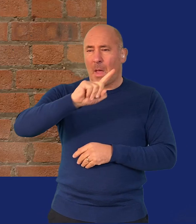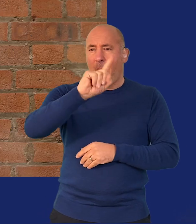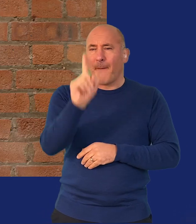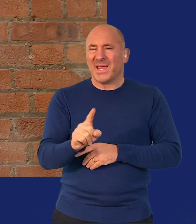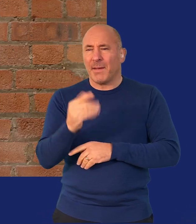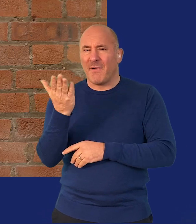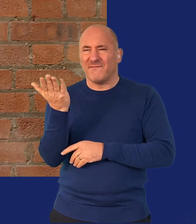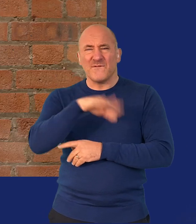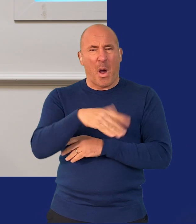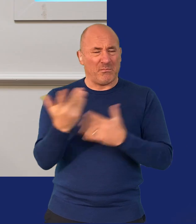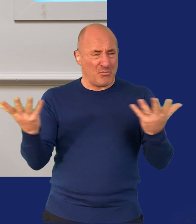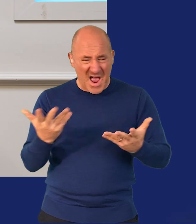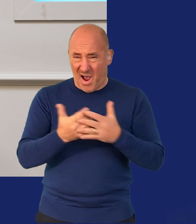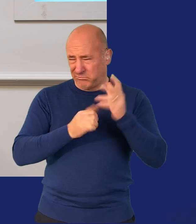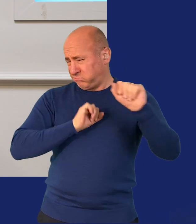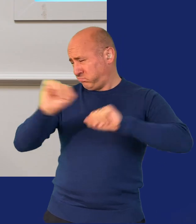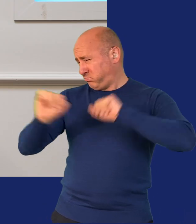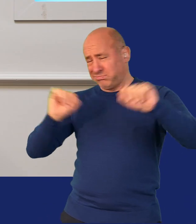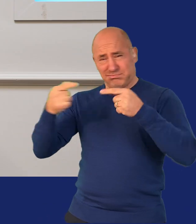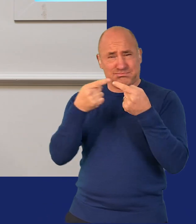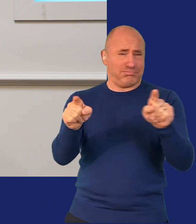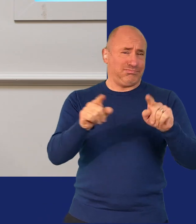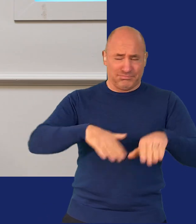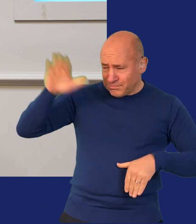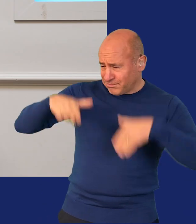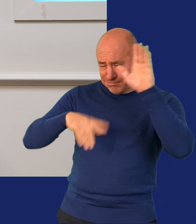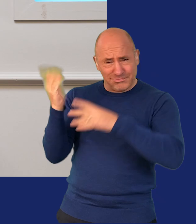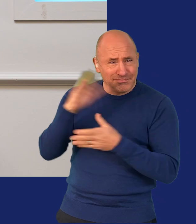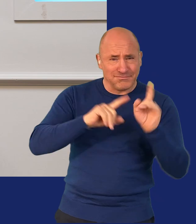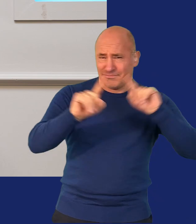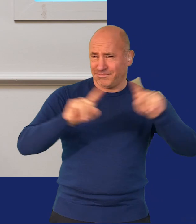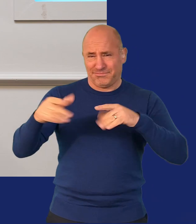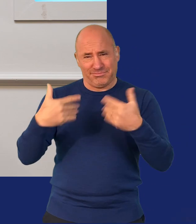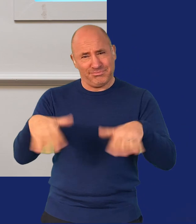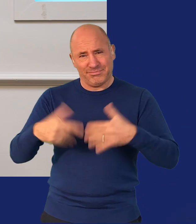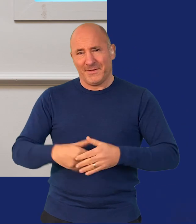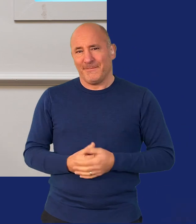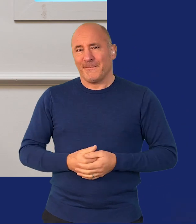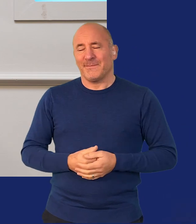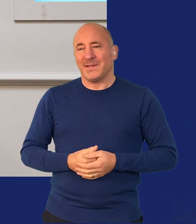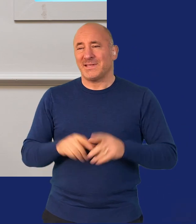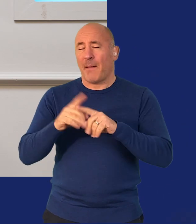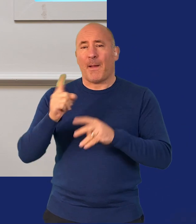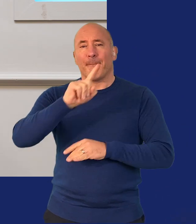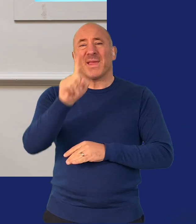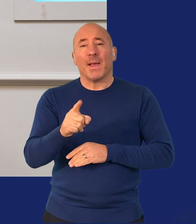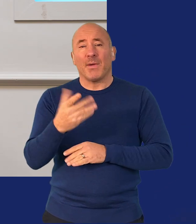People have come from all different backgrounds. So there are people who've been teachers or tutors, people who've worked in